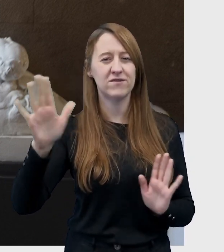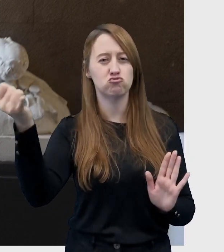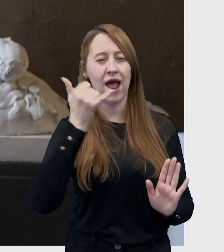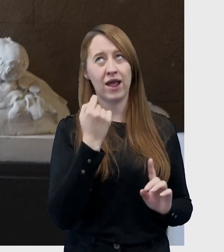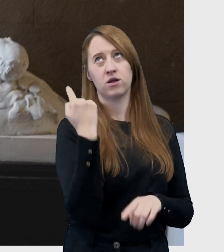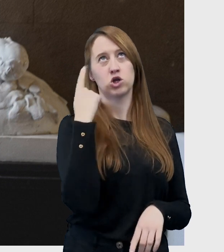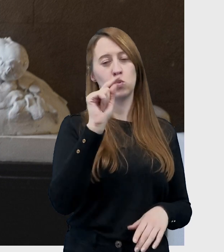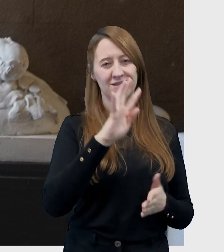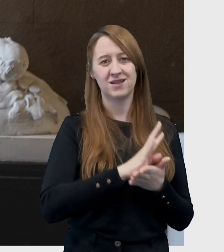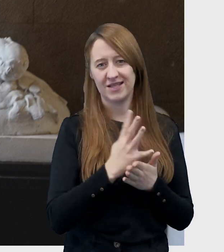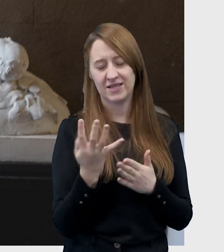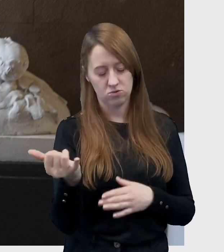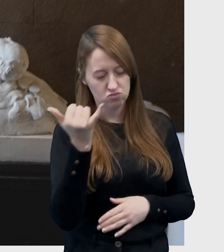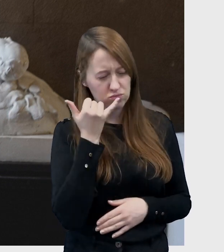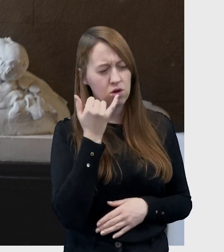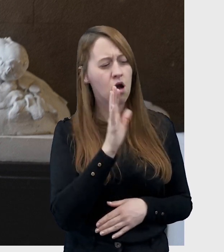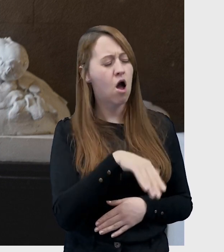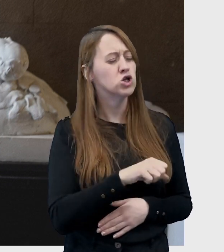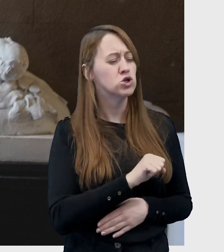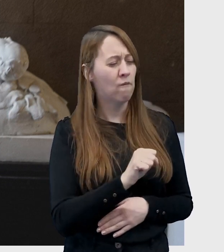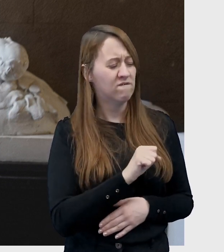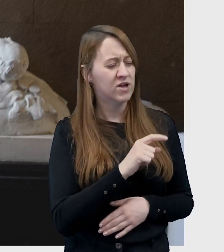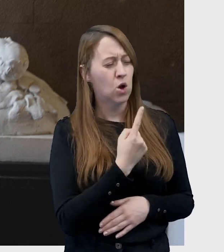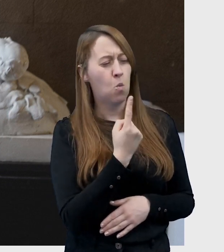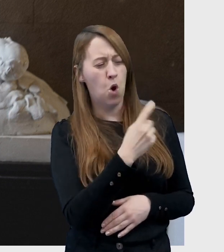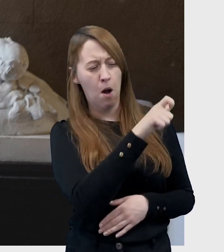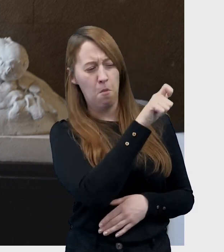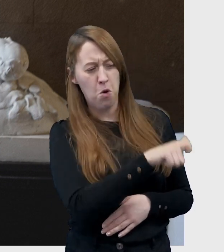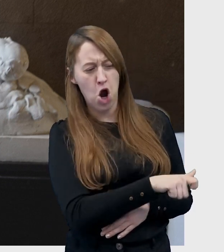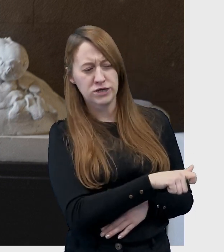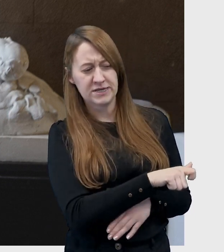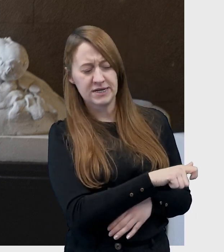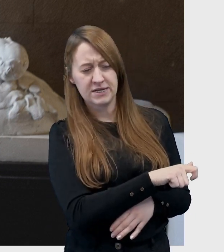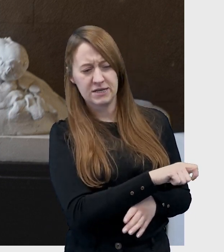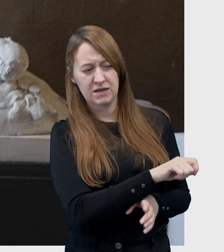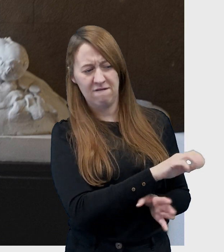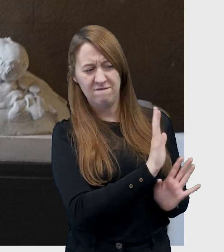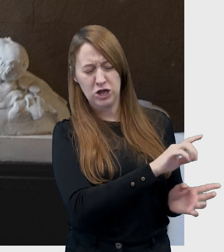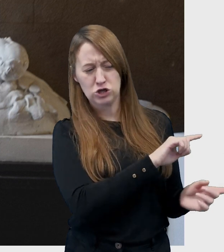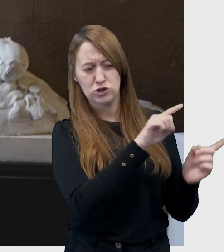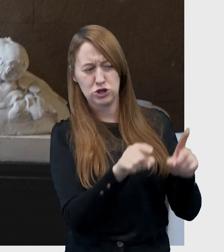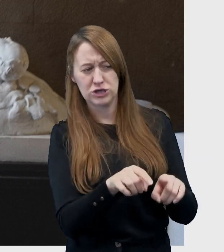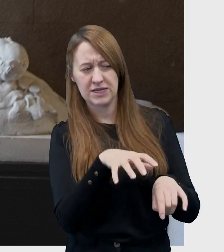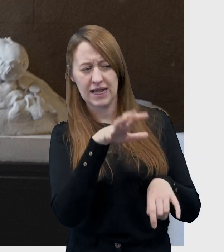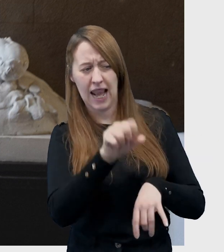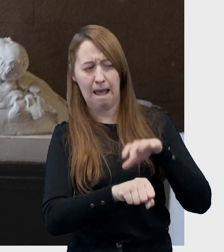of the public, has climbed up onto Ino and Bacchus and has damaged it.